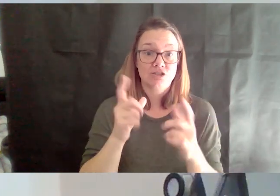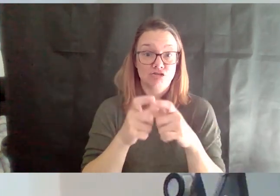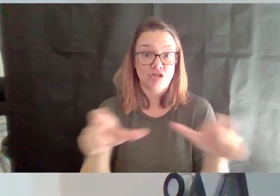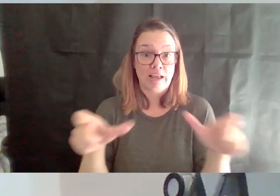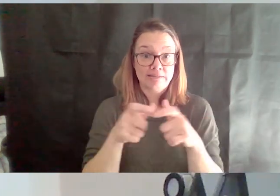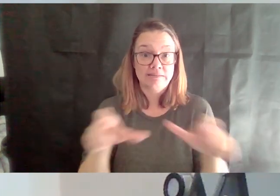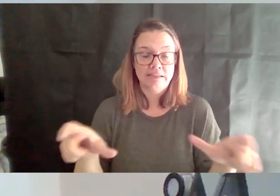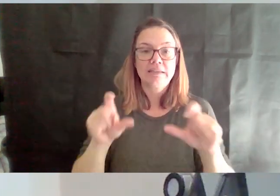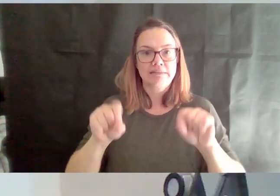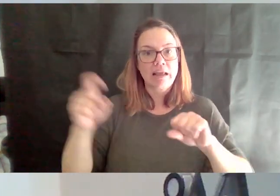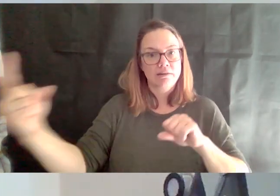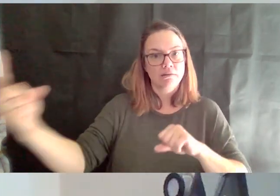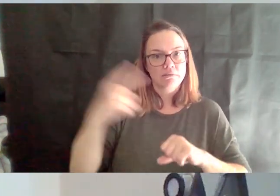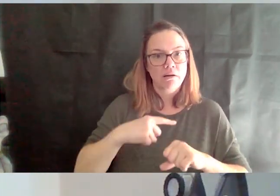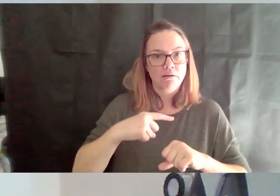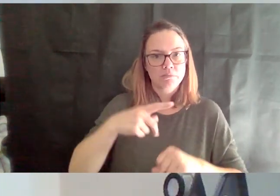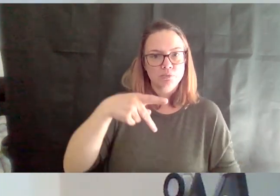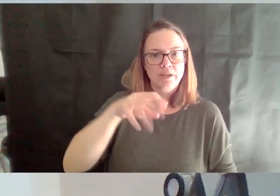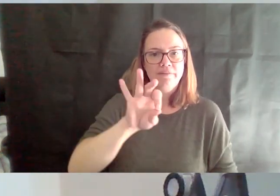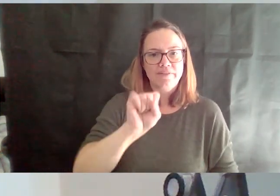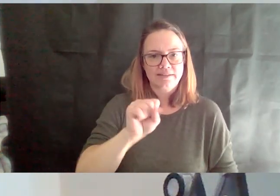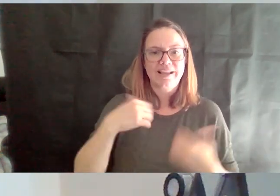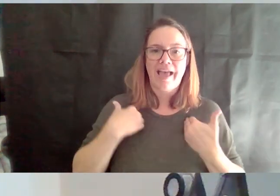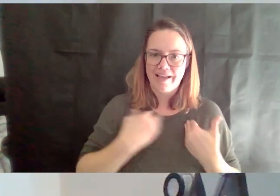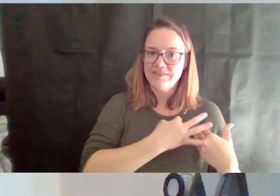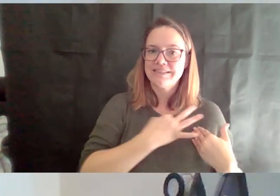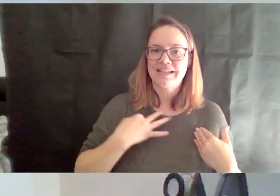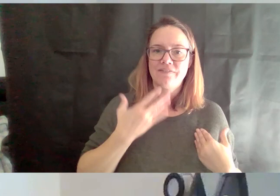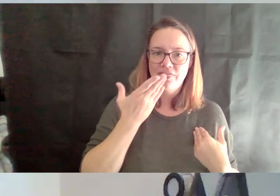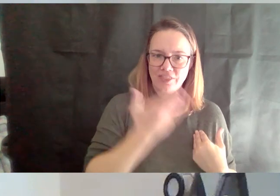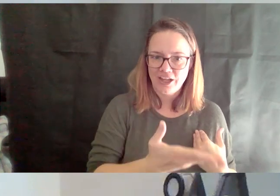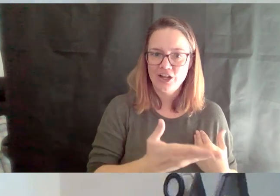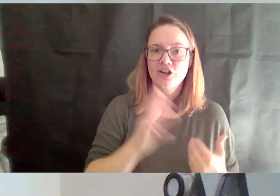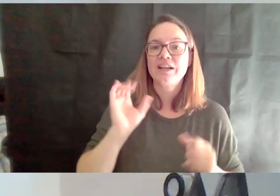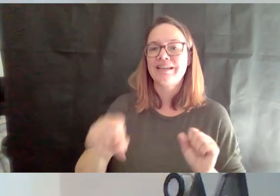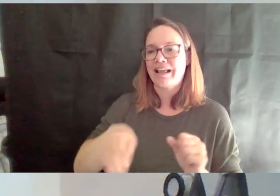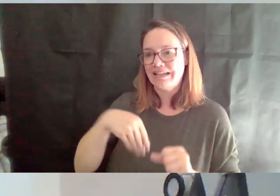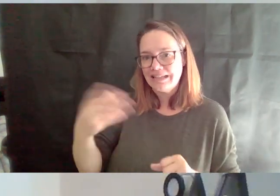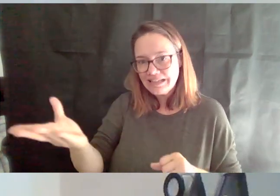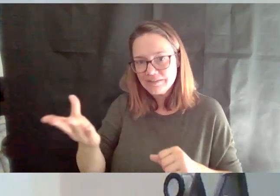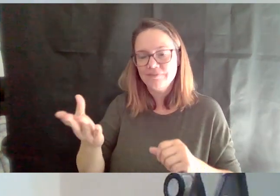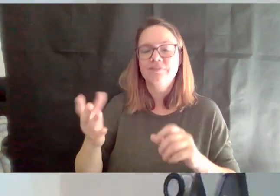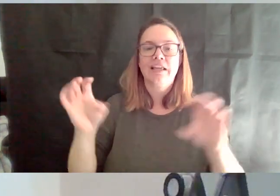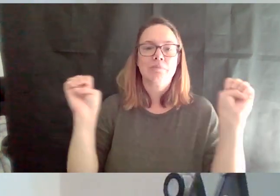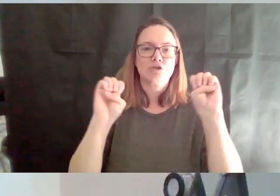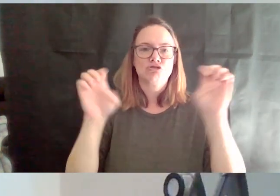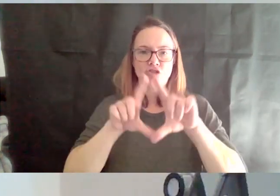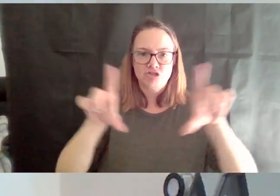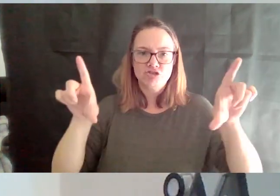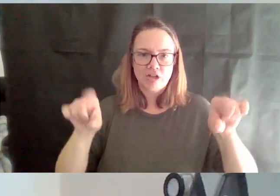We do still have staff there. So we can handle an emergency check and get people a housing check if they need it on the fly,